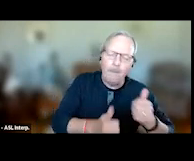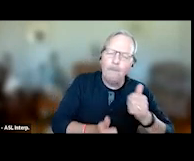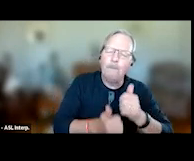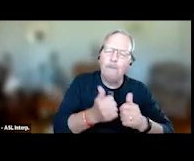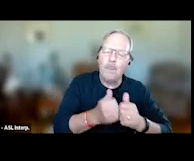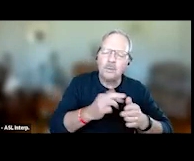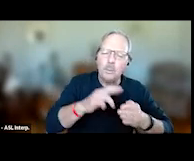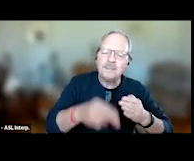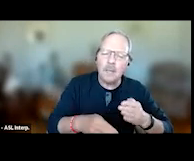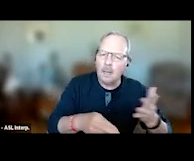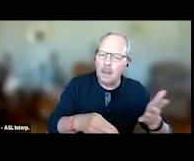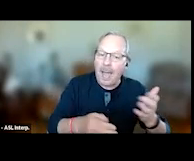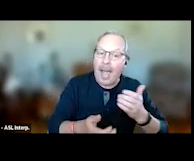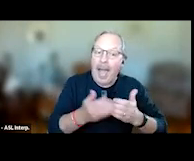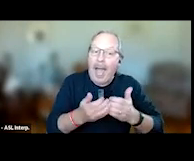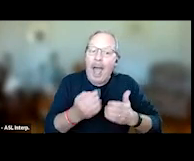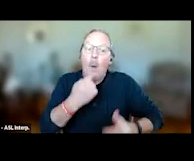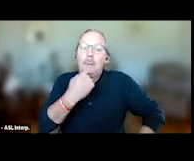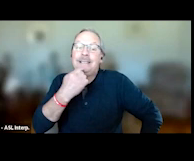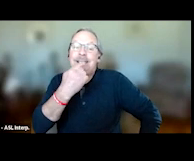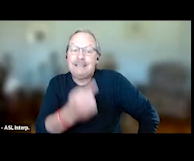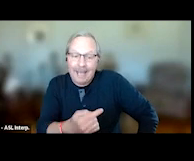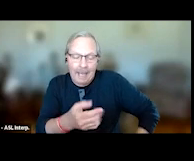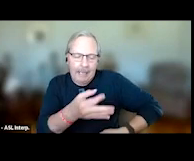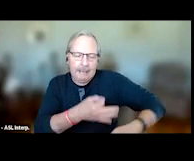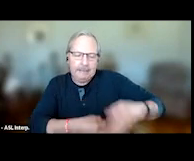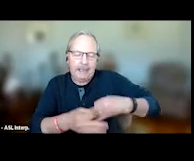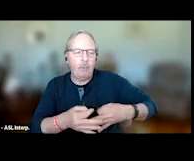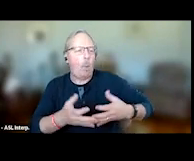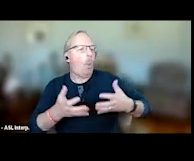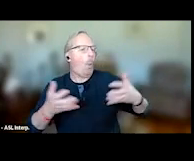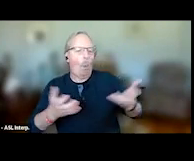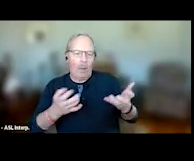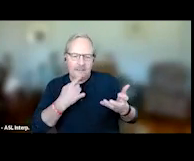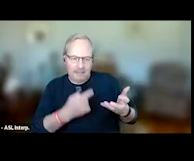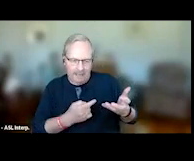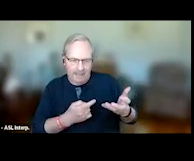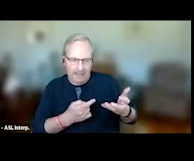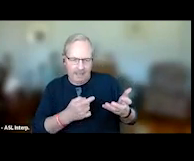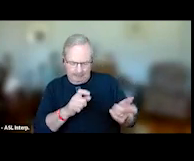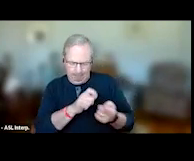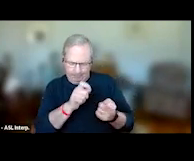of how we say something as opposed to what we say. This is particularly true for escalation